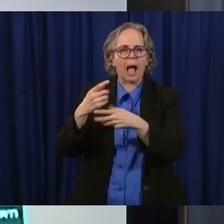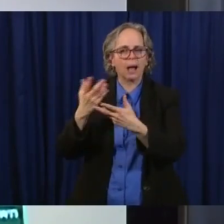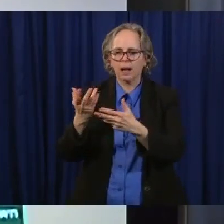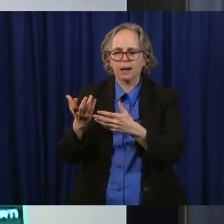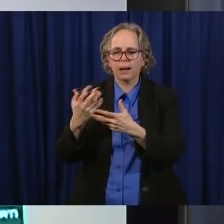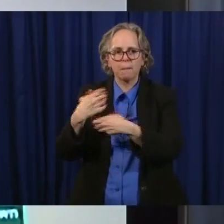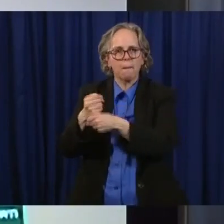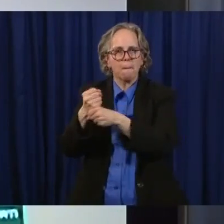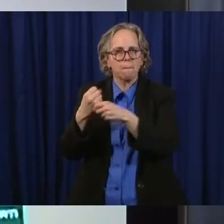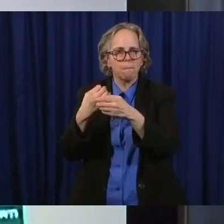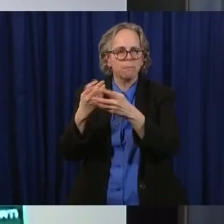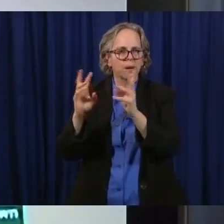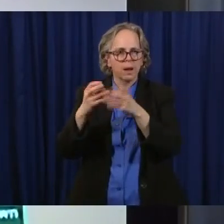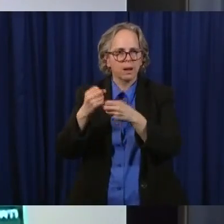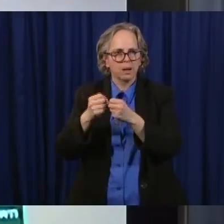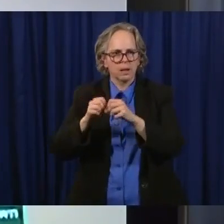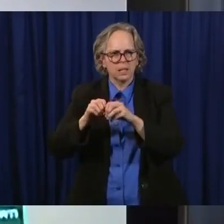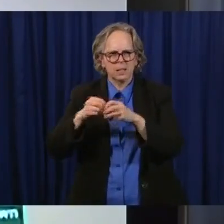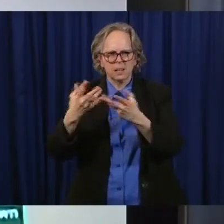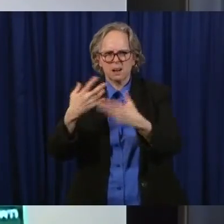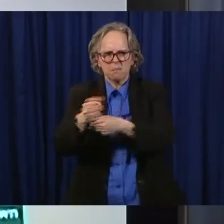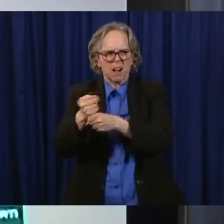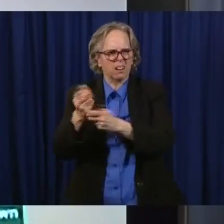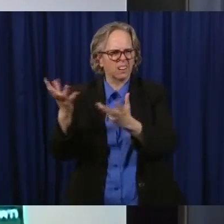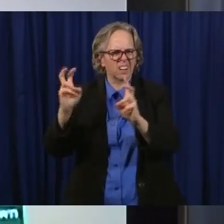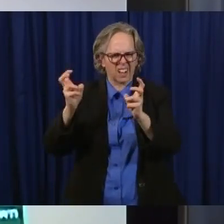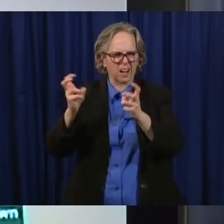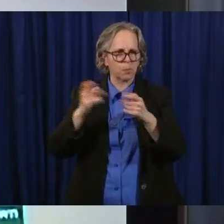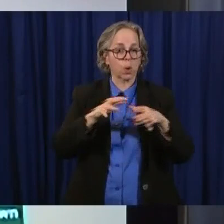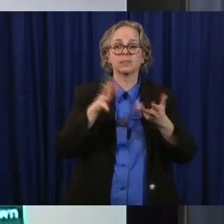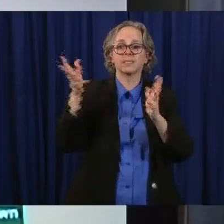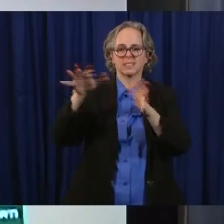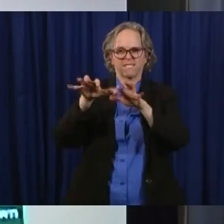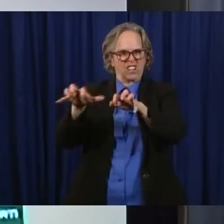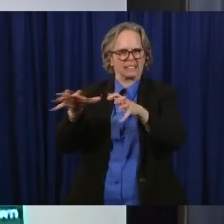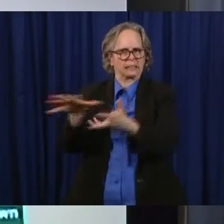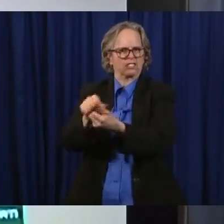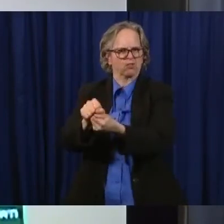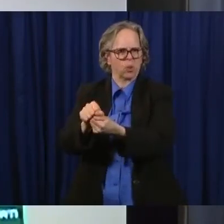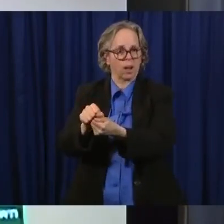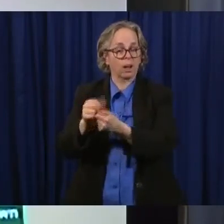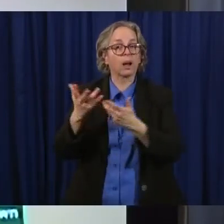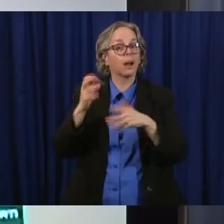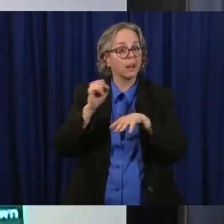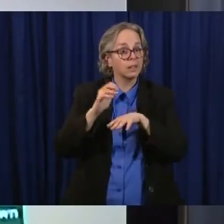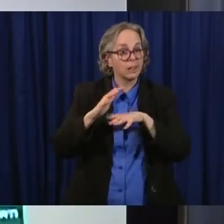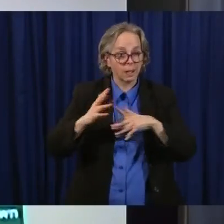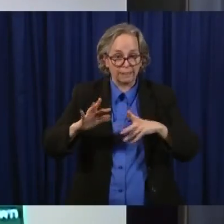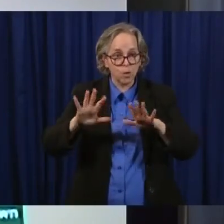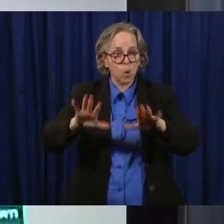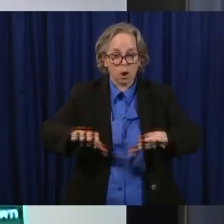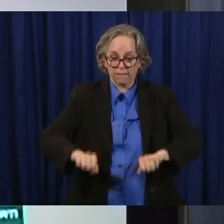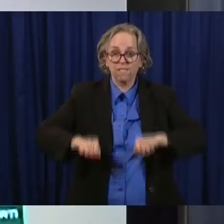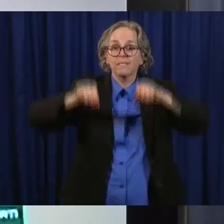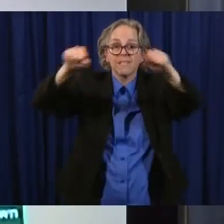HAPPEN TO VIRUSES. YOU REMOVE THEIR ABILITY TO REPLICATE OR DESTROY ANOTHER PART OF THEM IN THE FREEZING